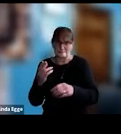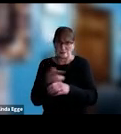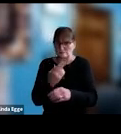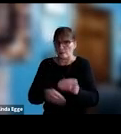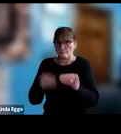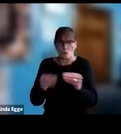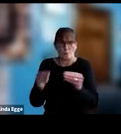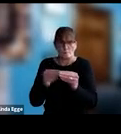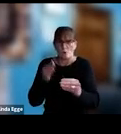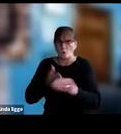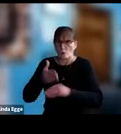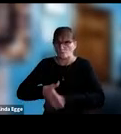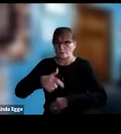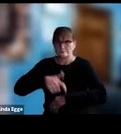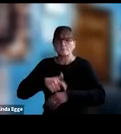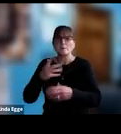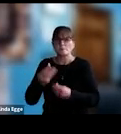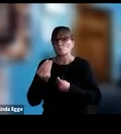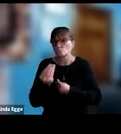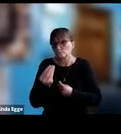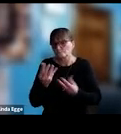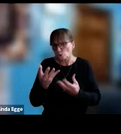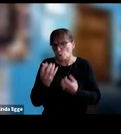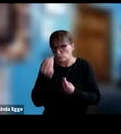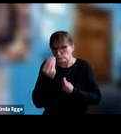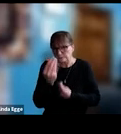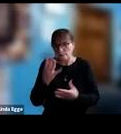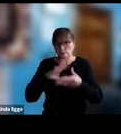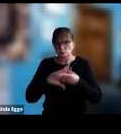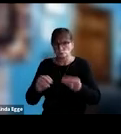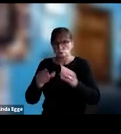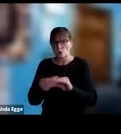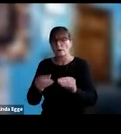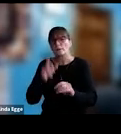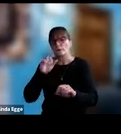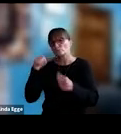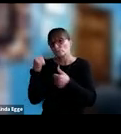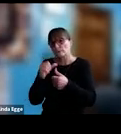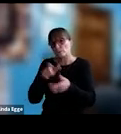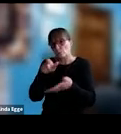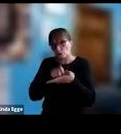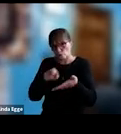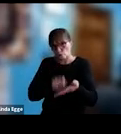So we want to tell the story, and I think a really great thing to keep in mind while you're writing every section